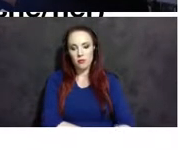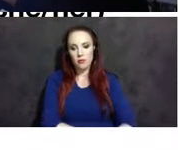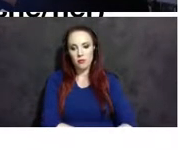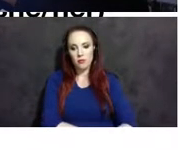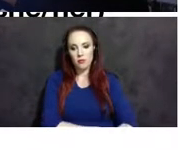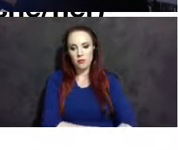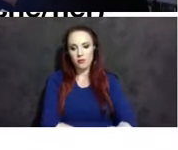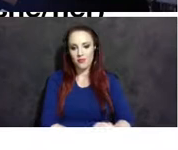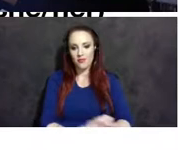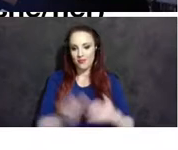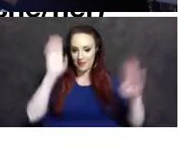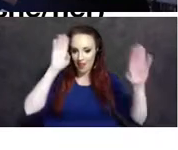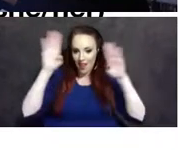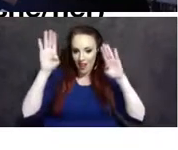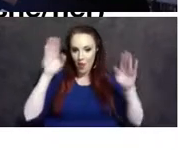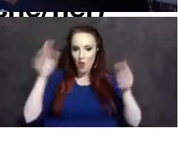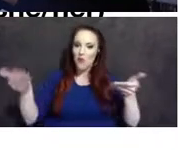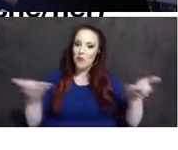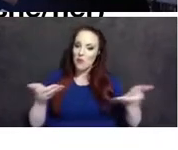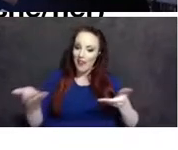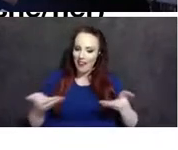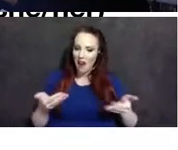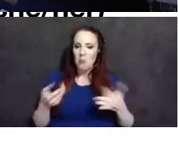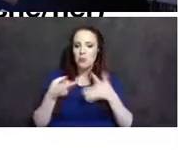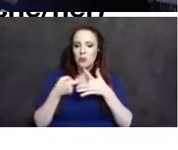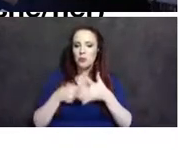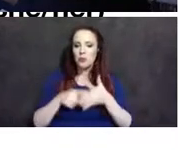Hi, everyone, welcome. We'll get started in a few minutes.